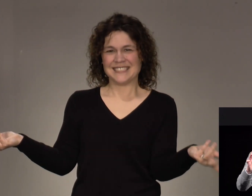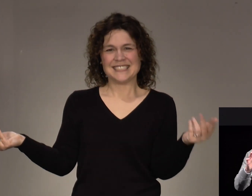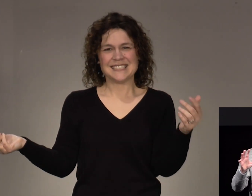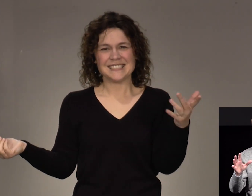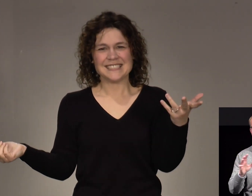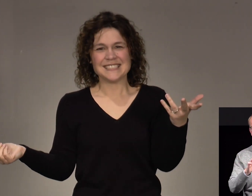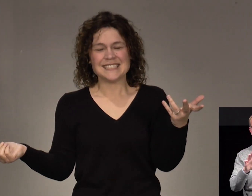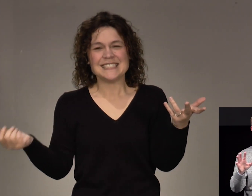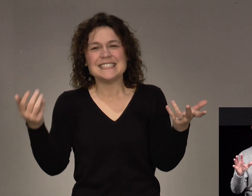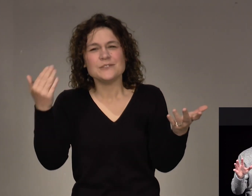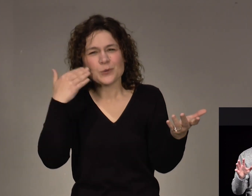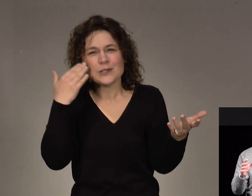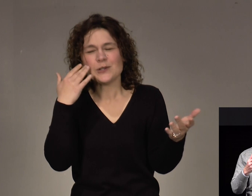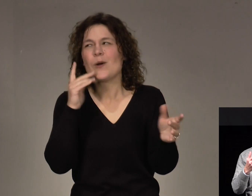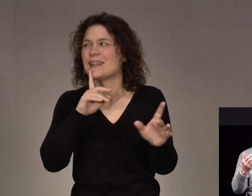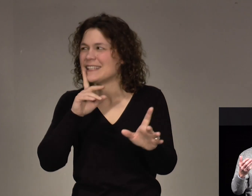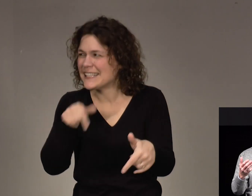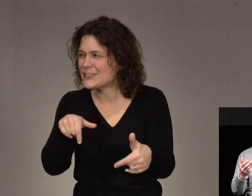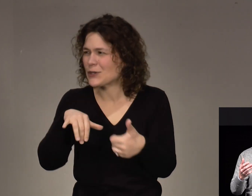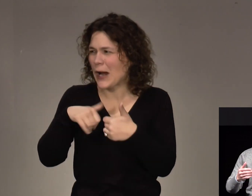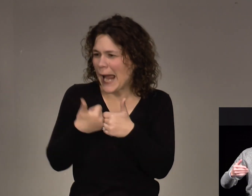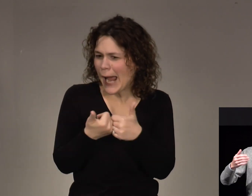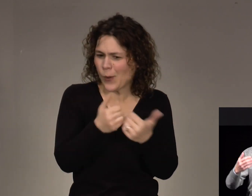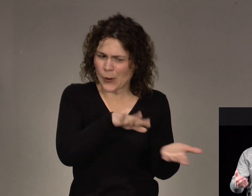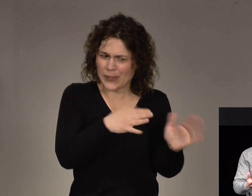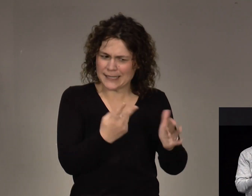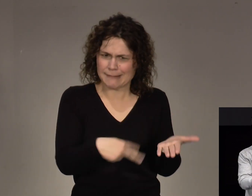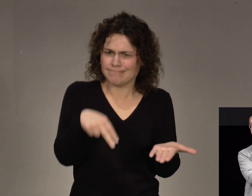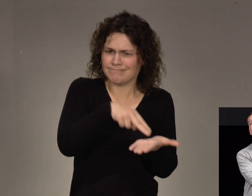want to know the answer to that question, "How are the dead raised" just go outside